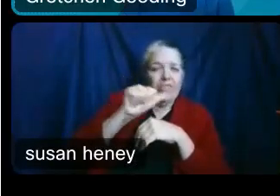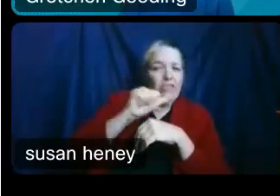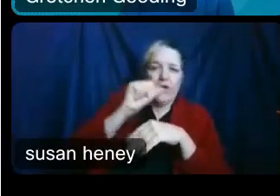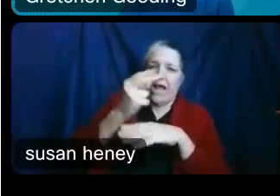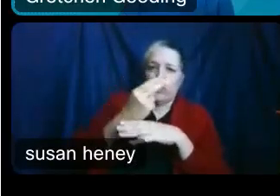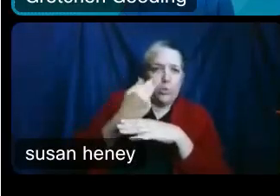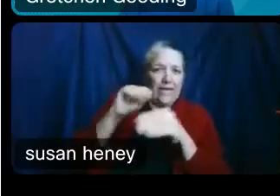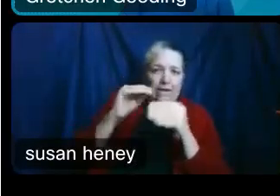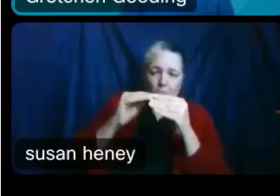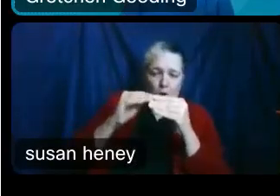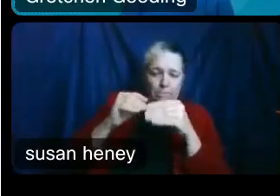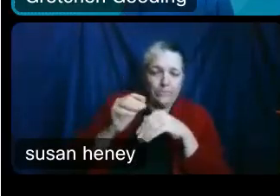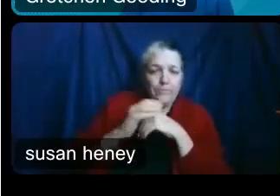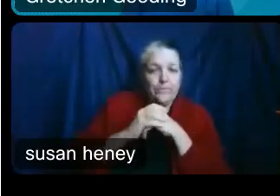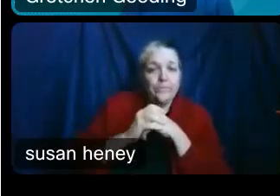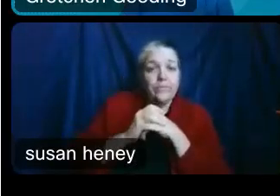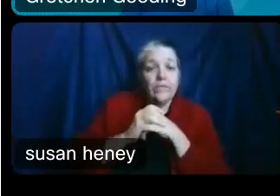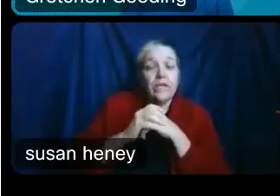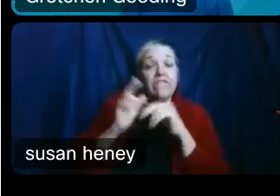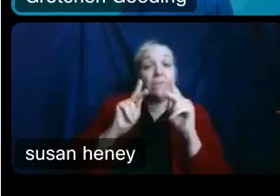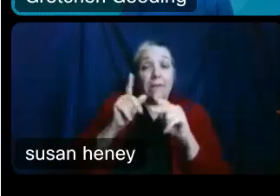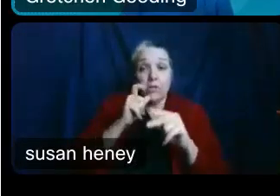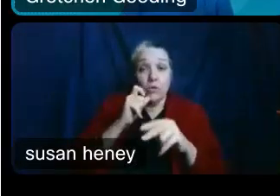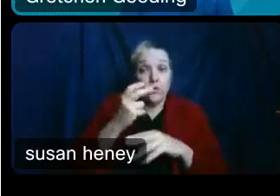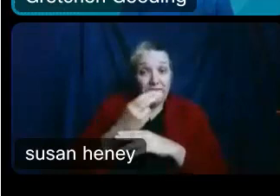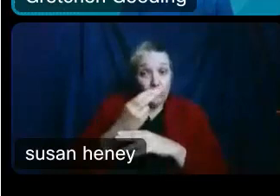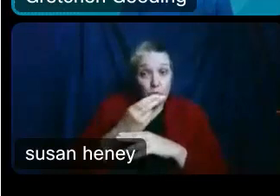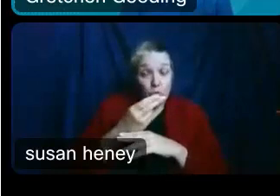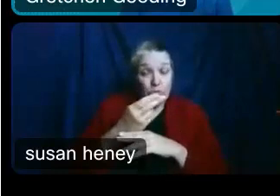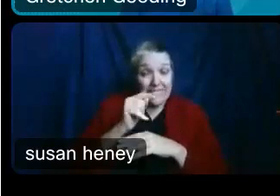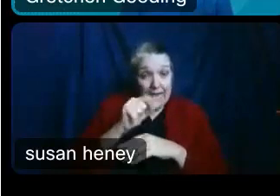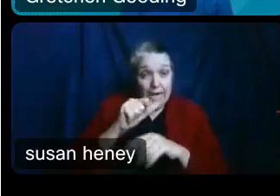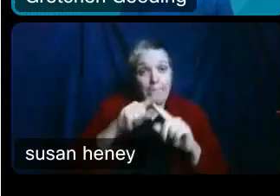For users that have access to data, but need more information to understand the tables,